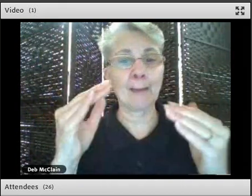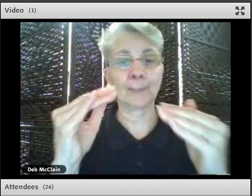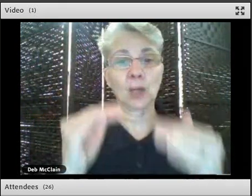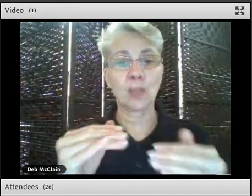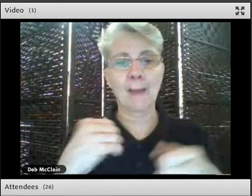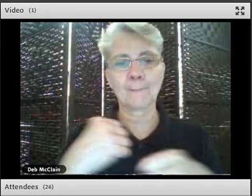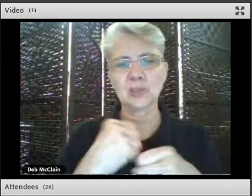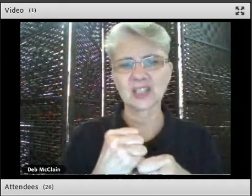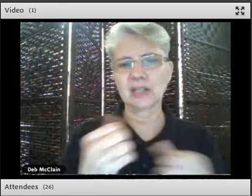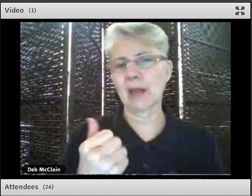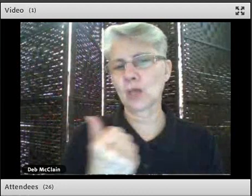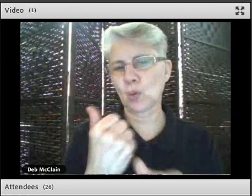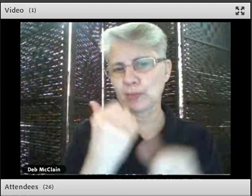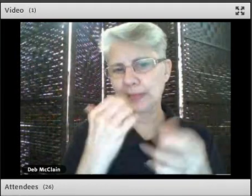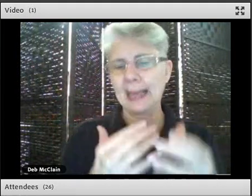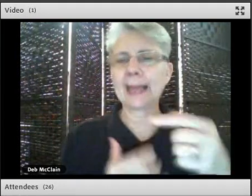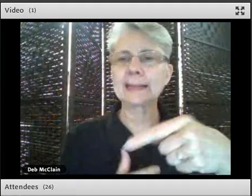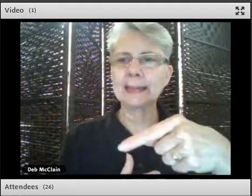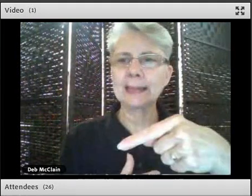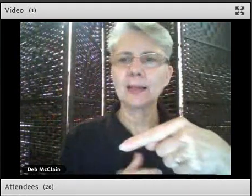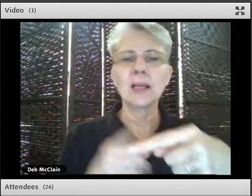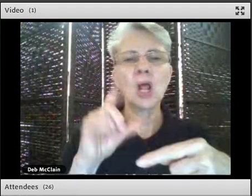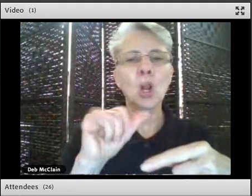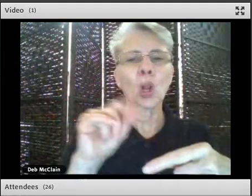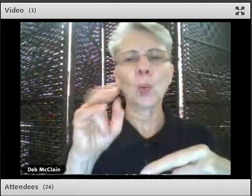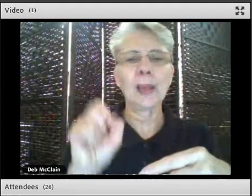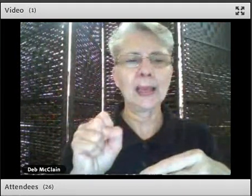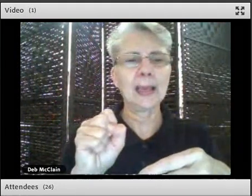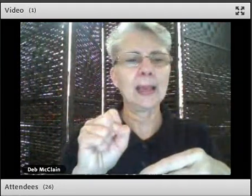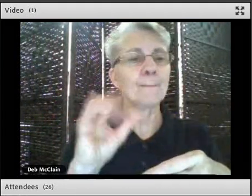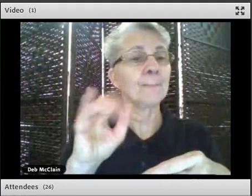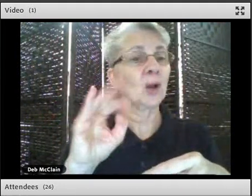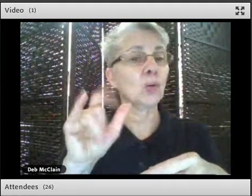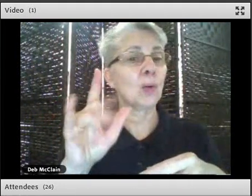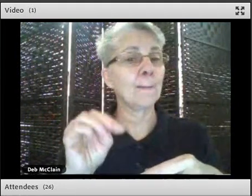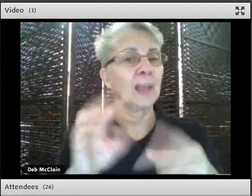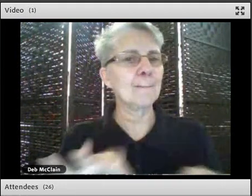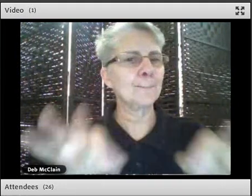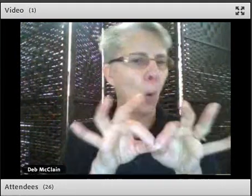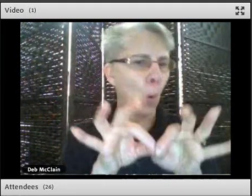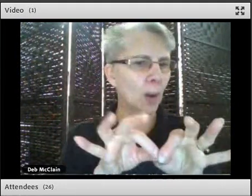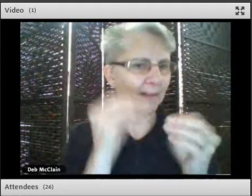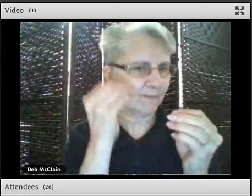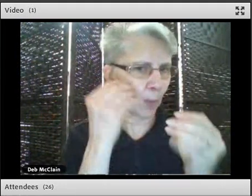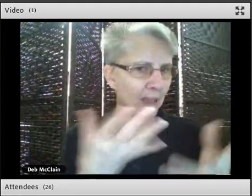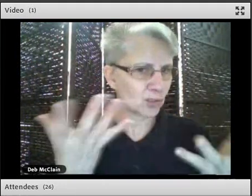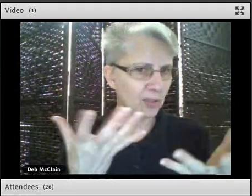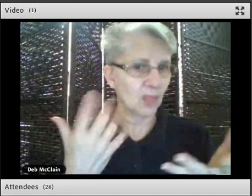So, the important information that we want is the producer and the director.